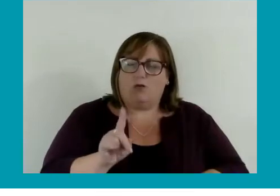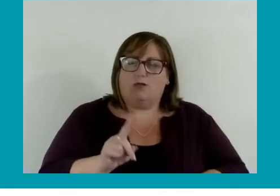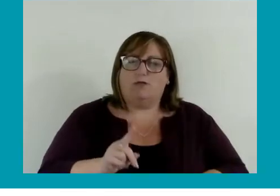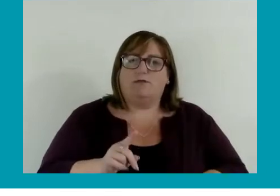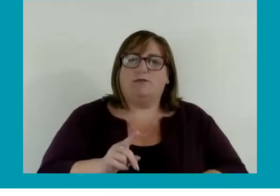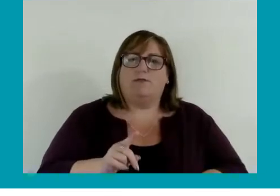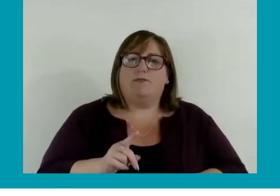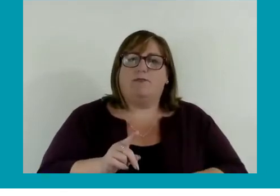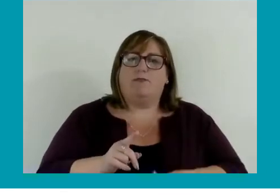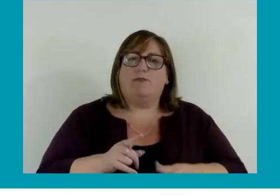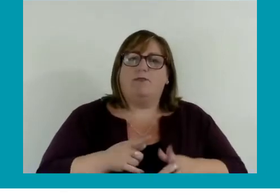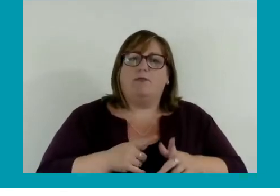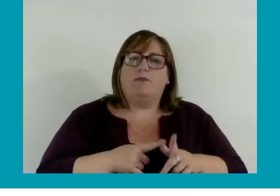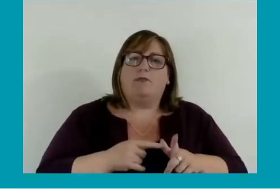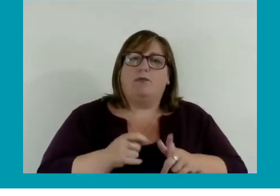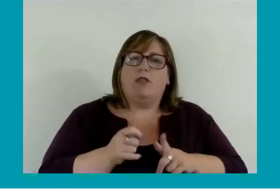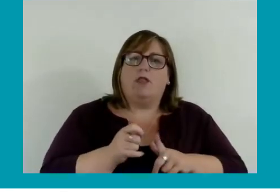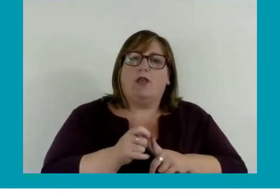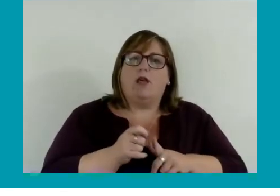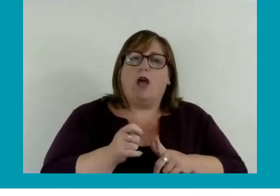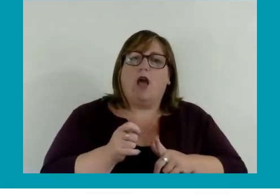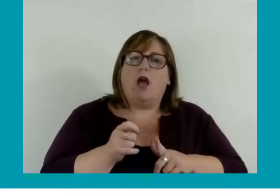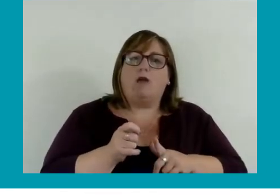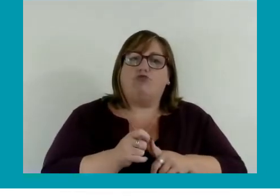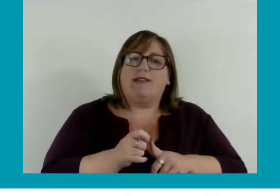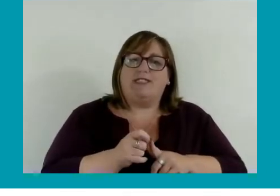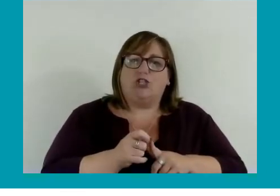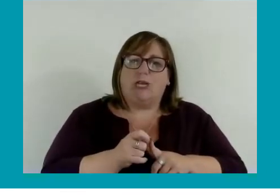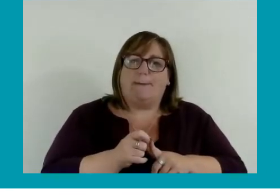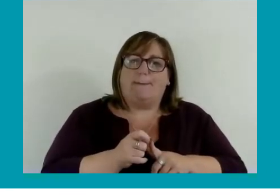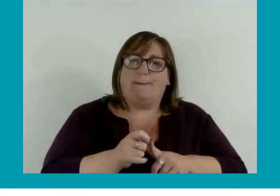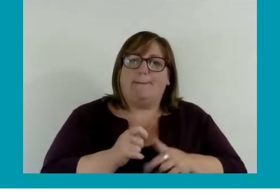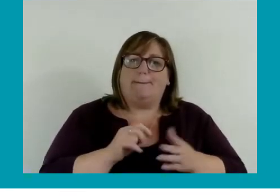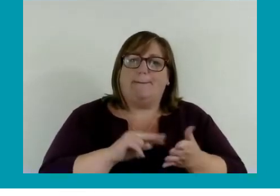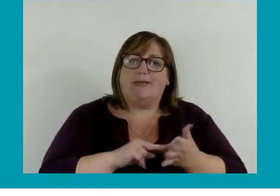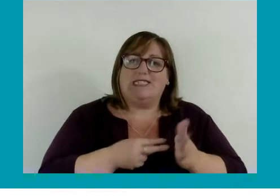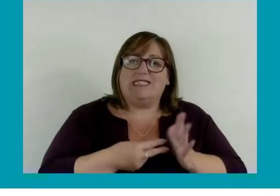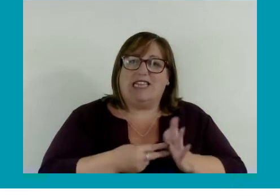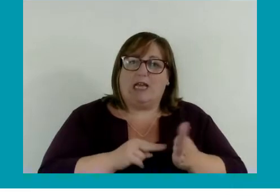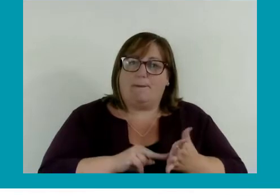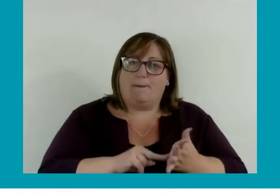of apprenticeship schemes um a lot of them are internal partners only so although we have some